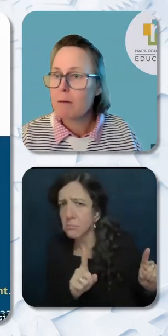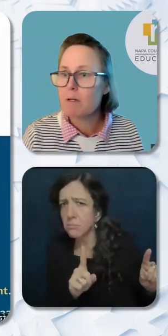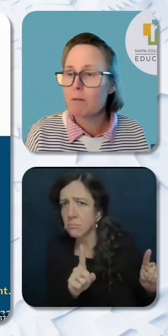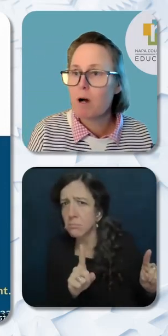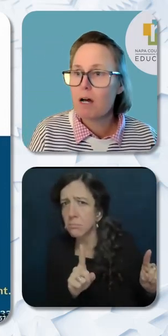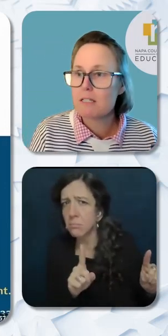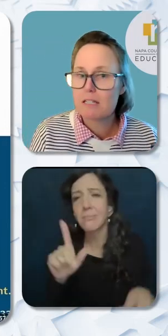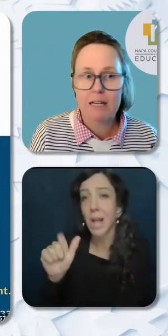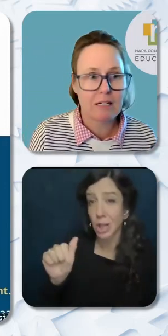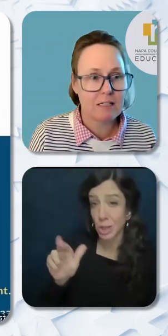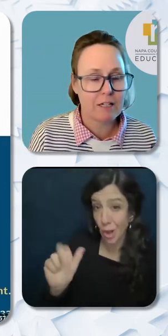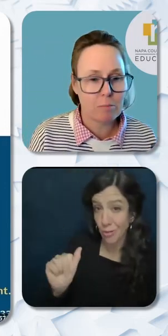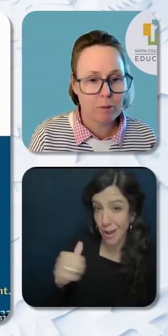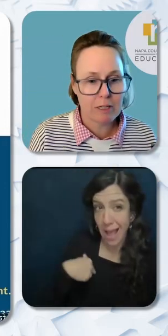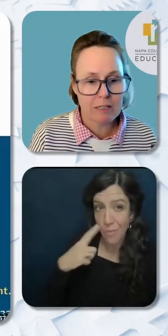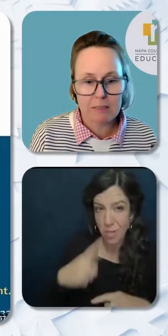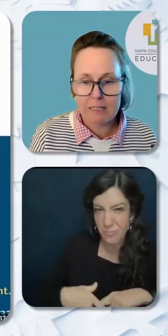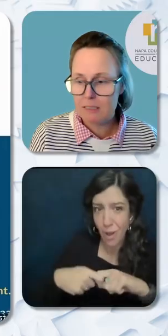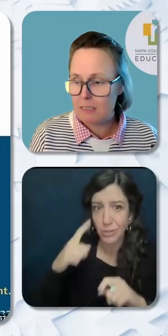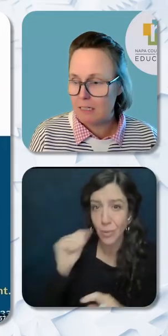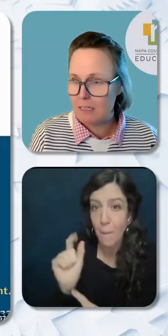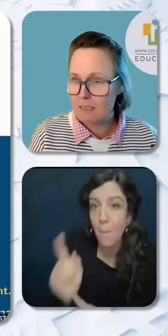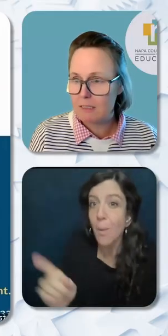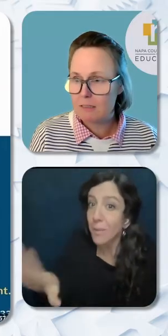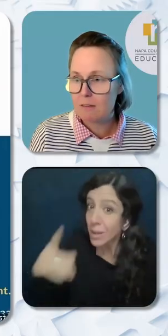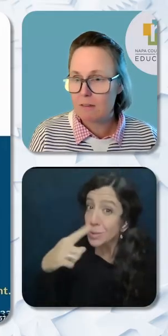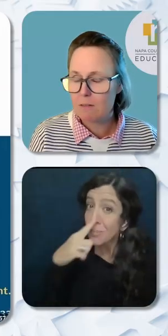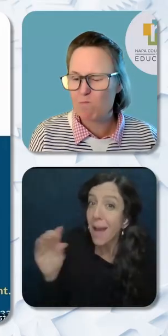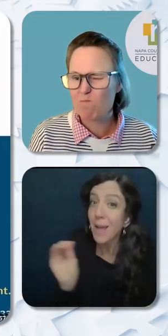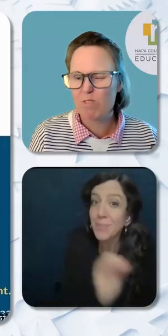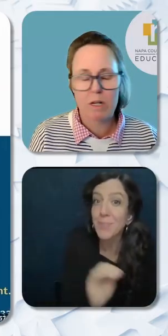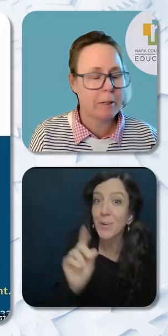Laura, I'm gonna pause a second and let you put a link to the… the,